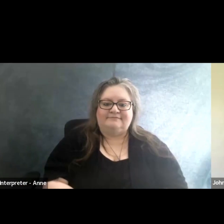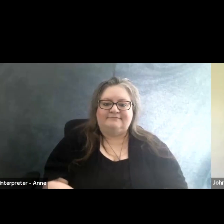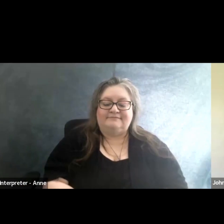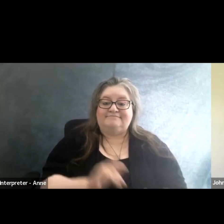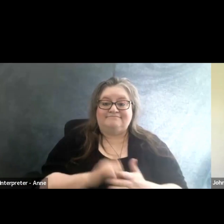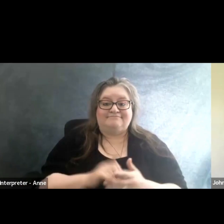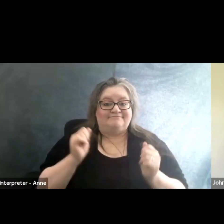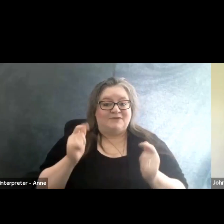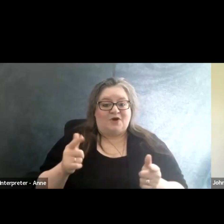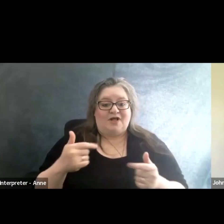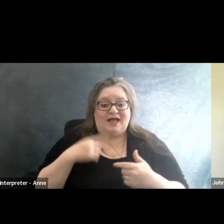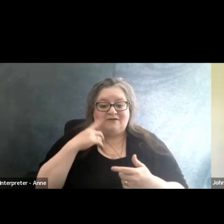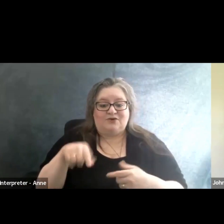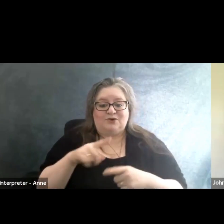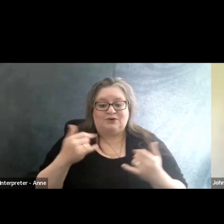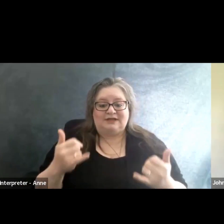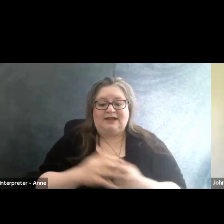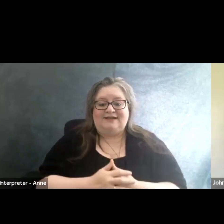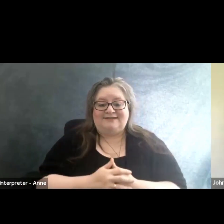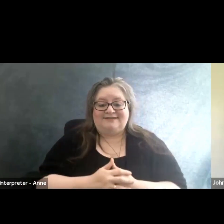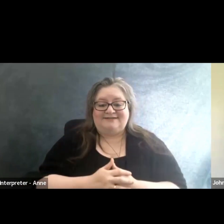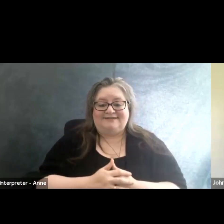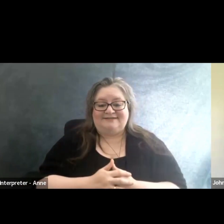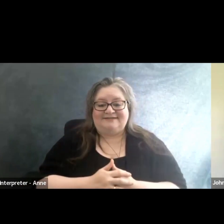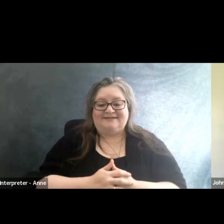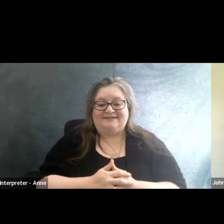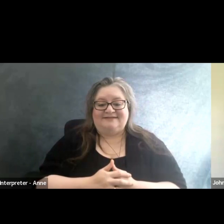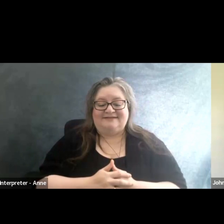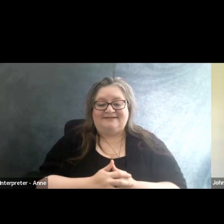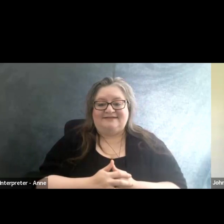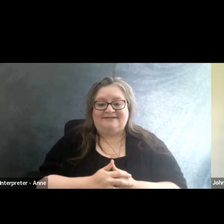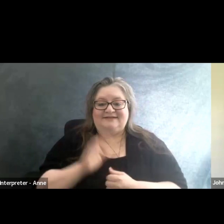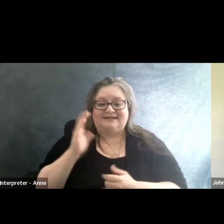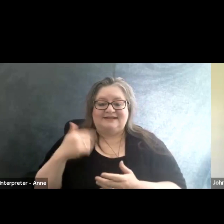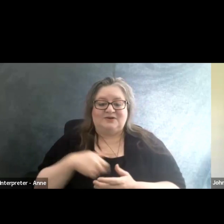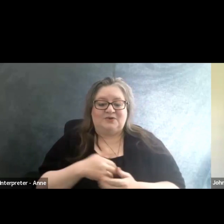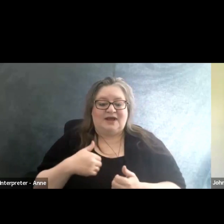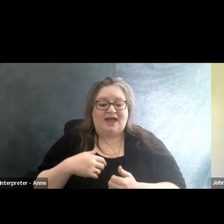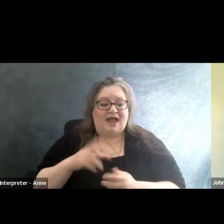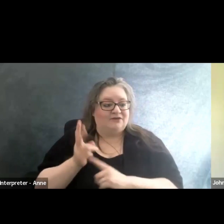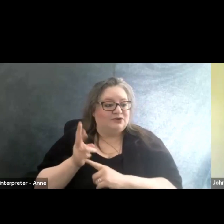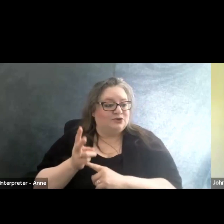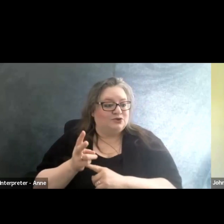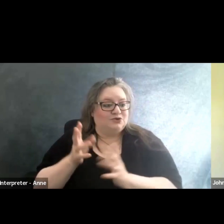have for you today. Looks like we have two minutes before the hour. So.